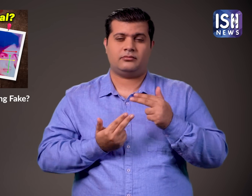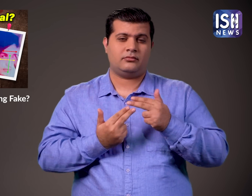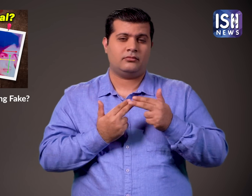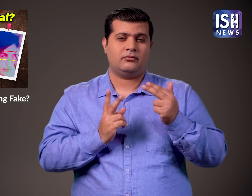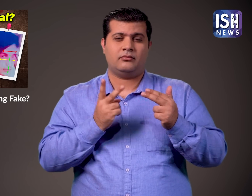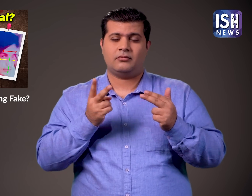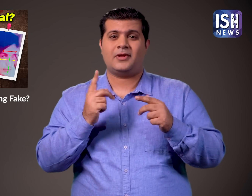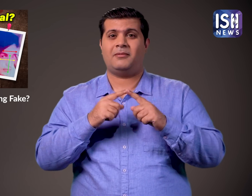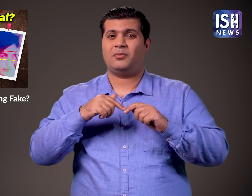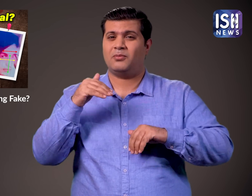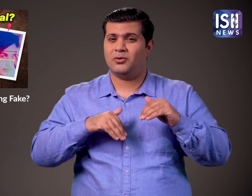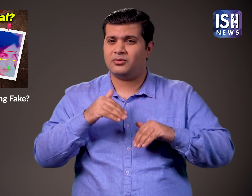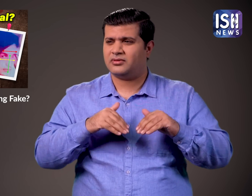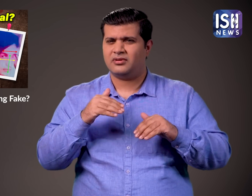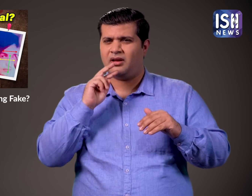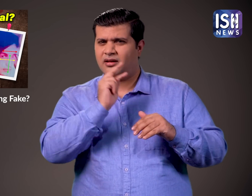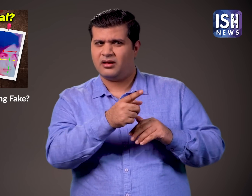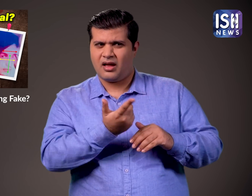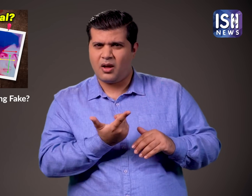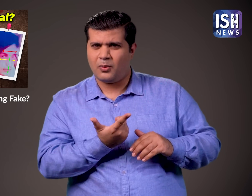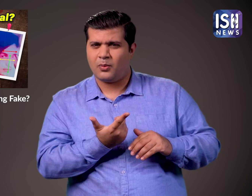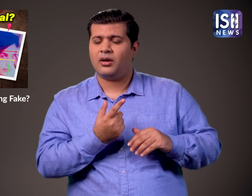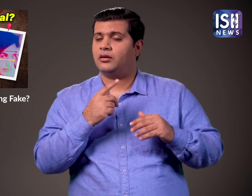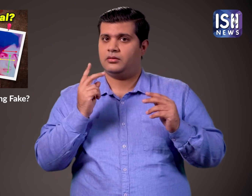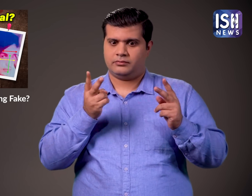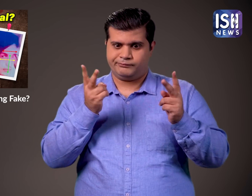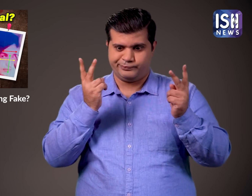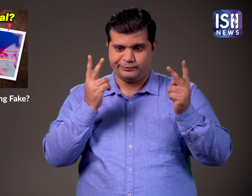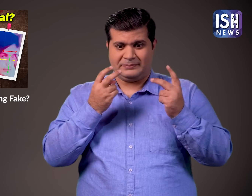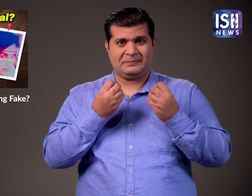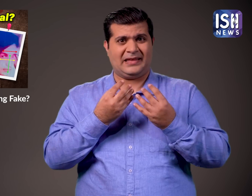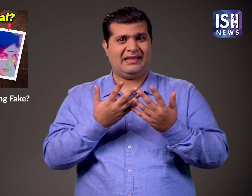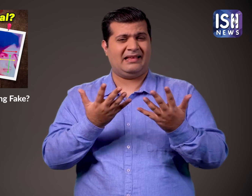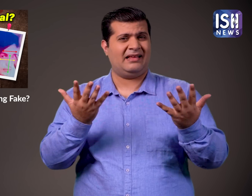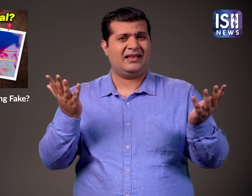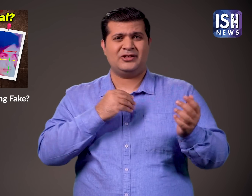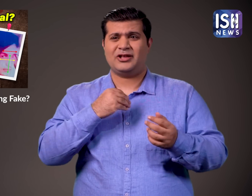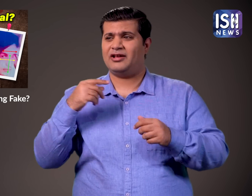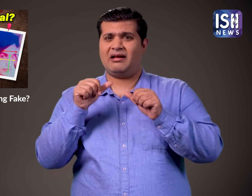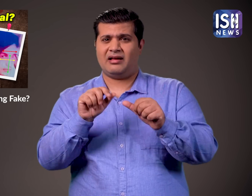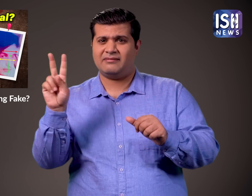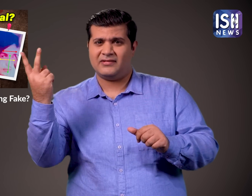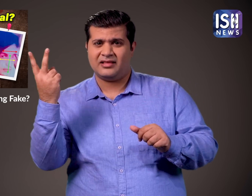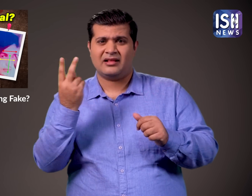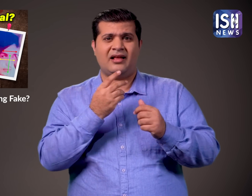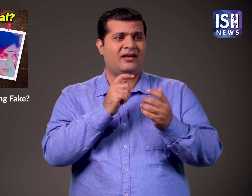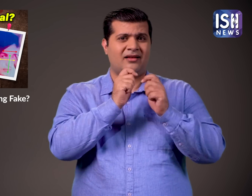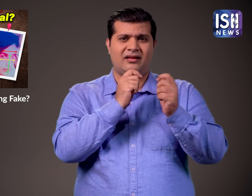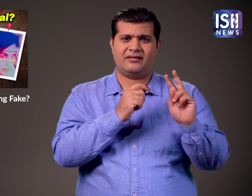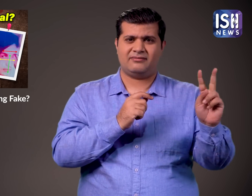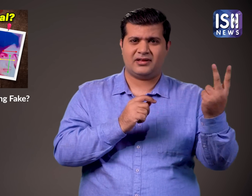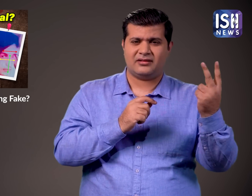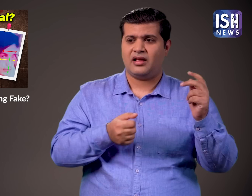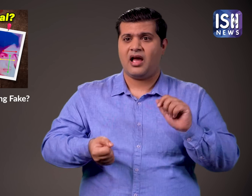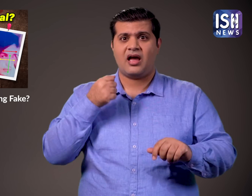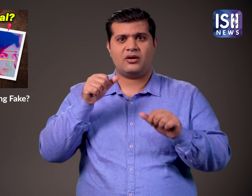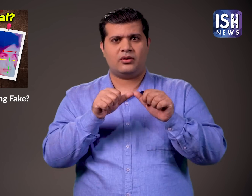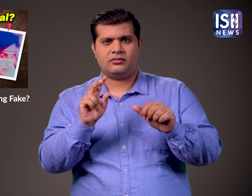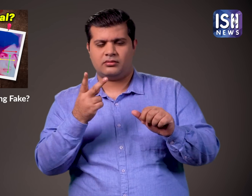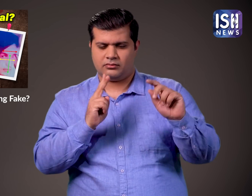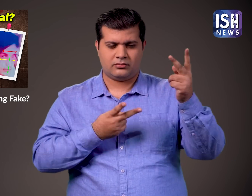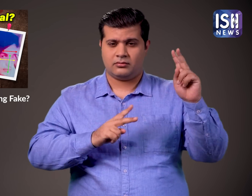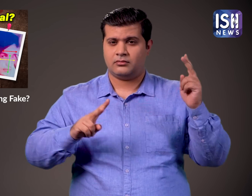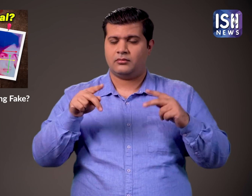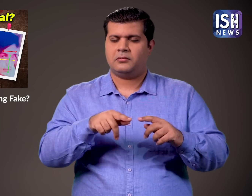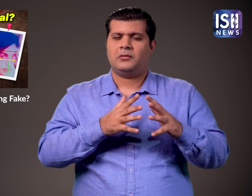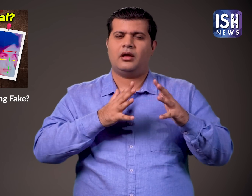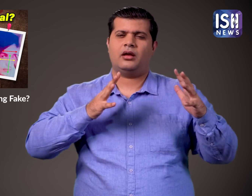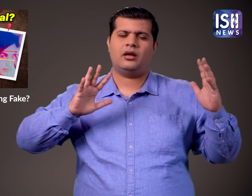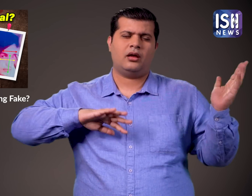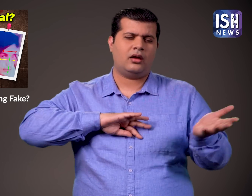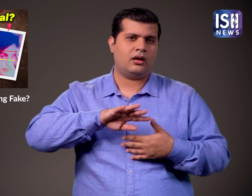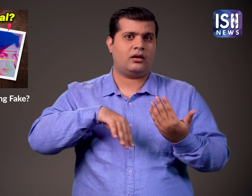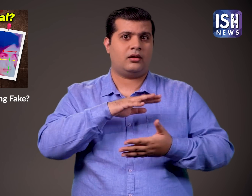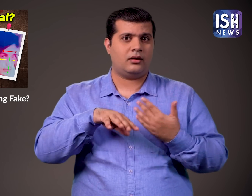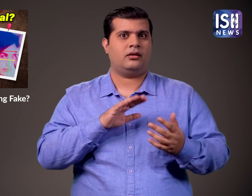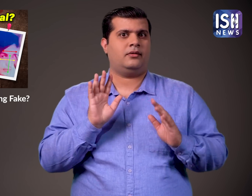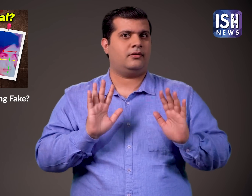Conflicting stories abound, with politicians, doctors, interviewers, and even the auto-rickshaw driver offering different versions.